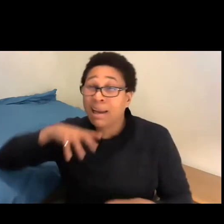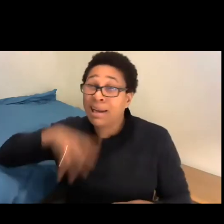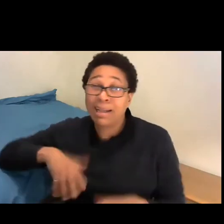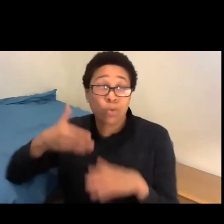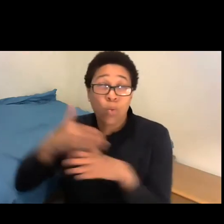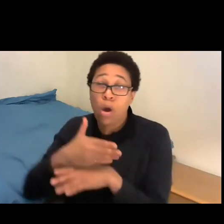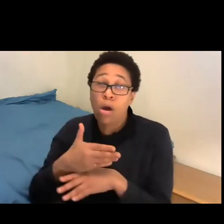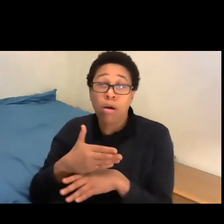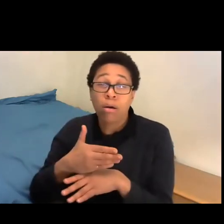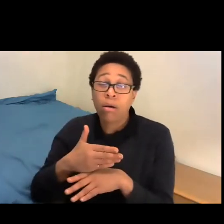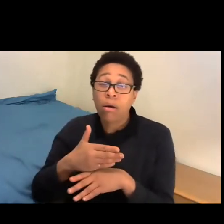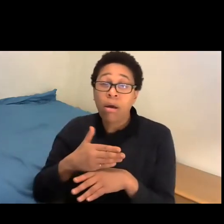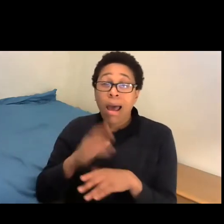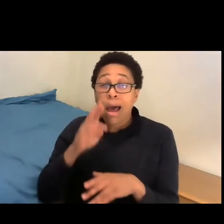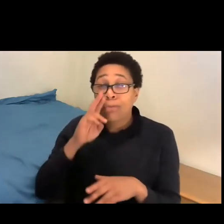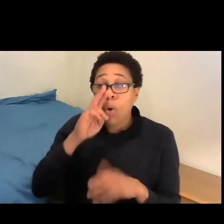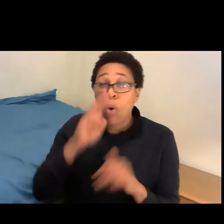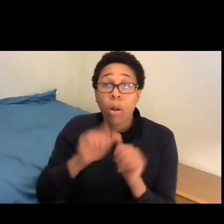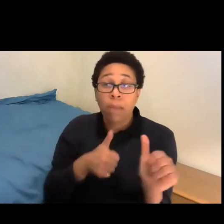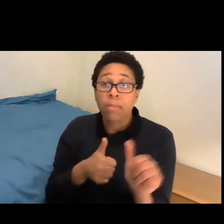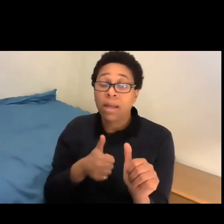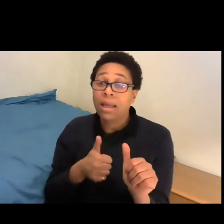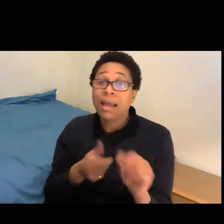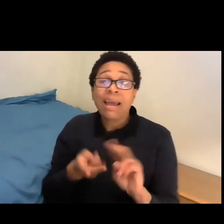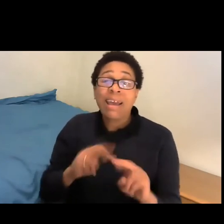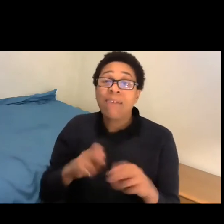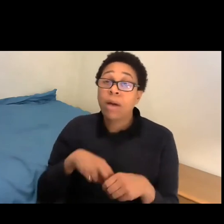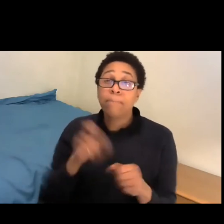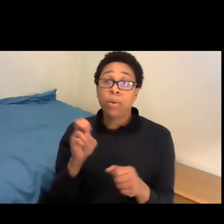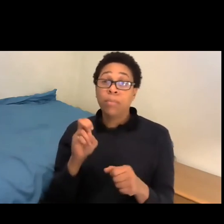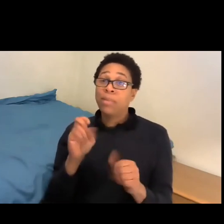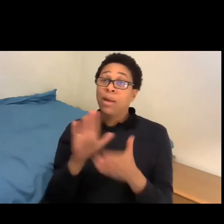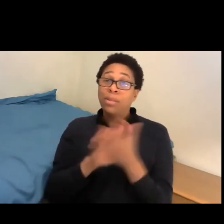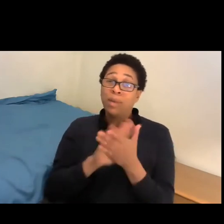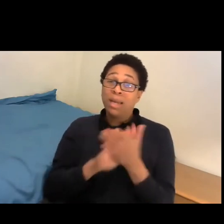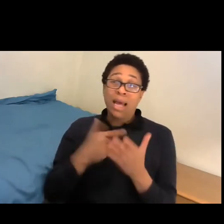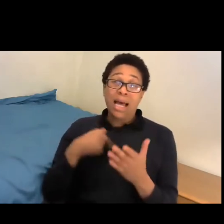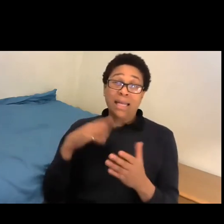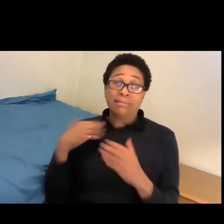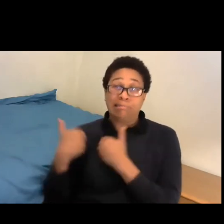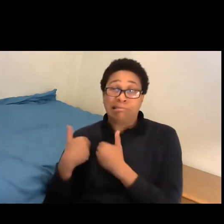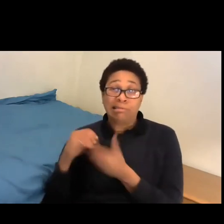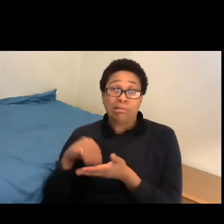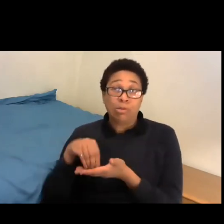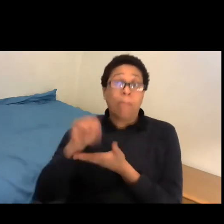because to not work with them meant that I would have to pay them back a whole bunch of money that I didn't have. So I had to